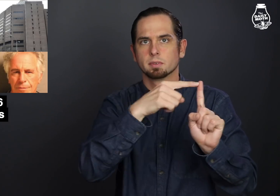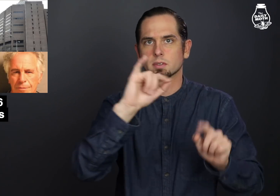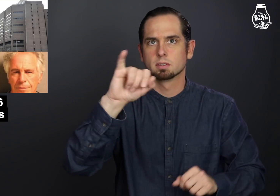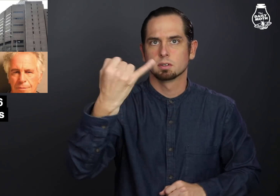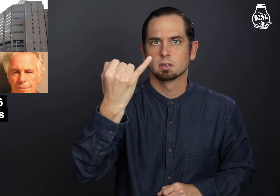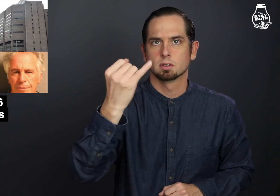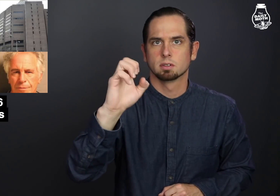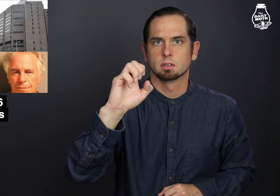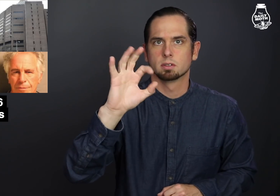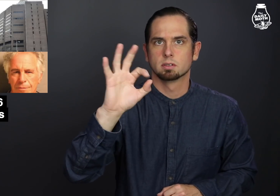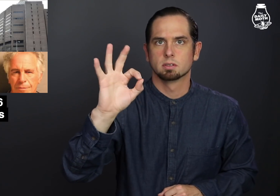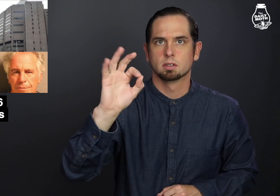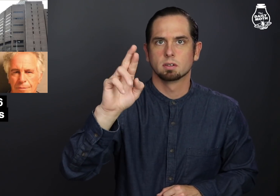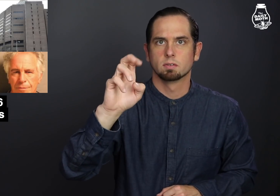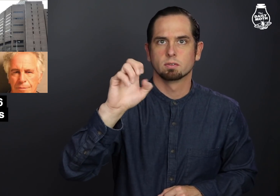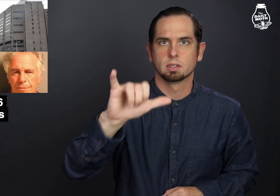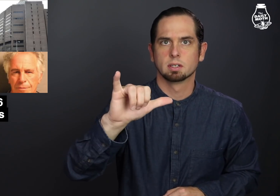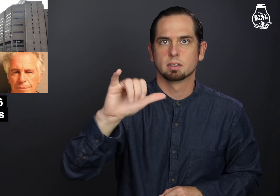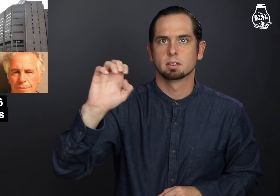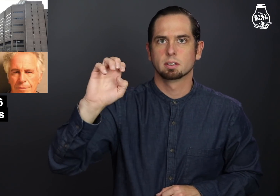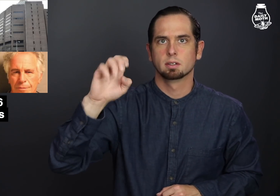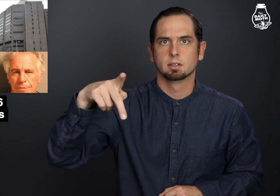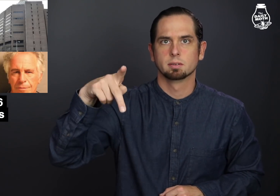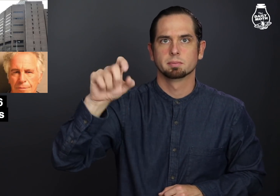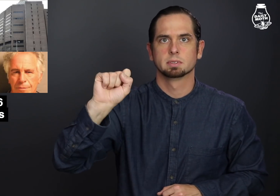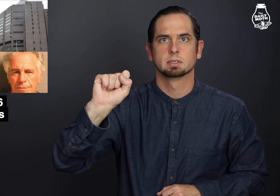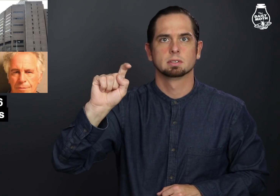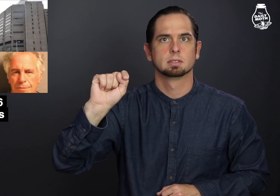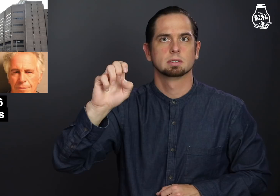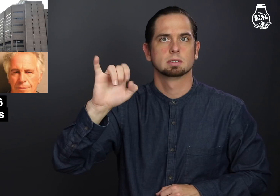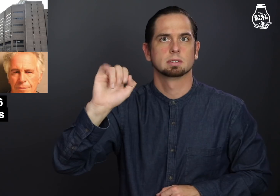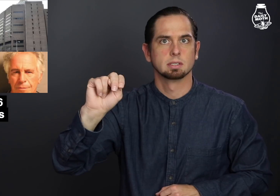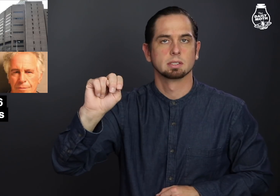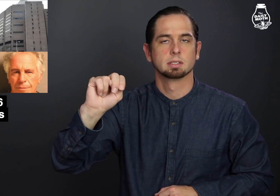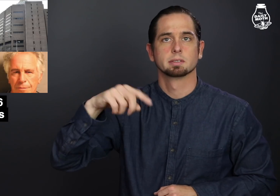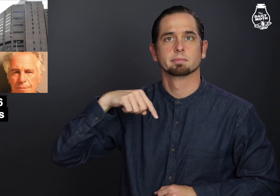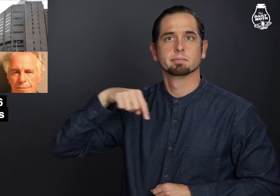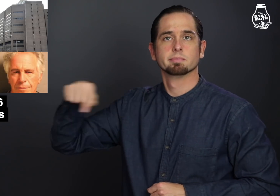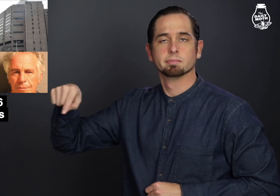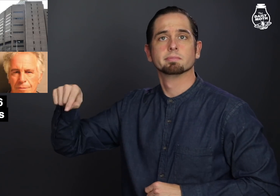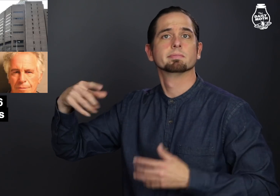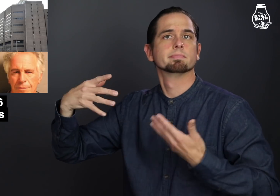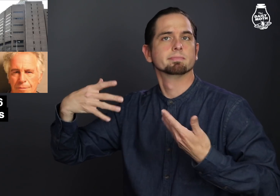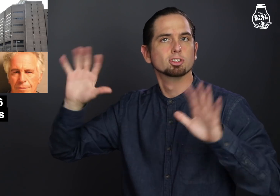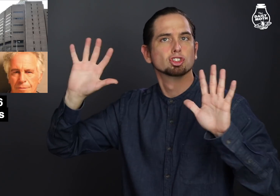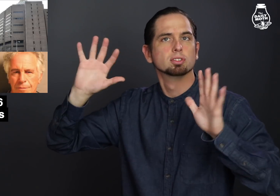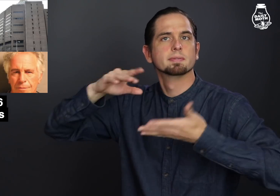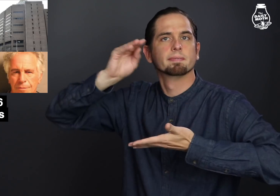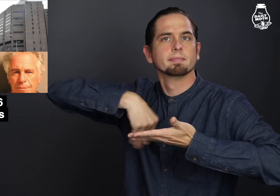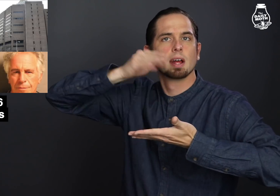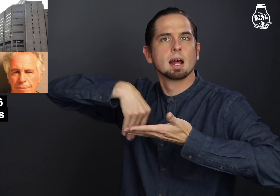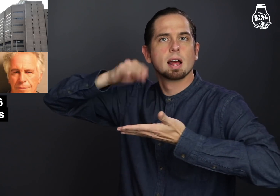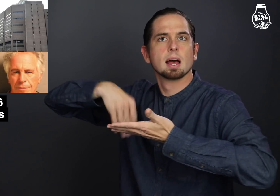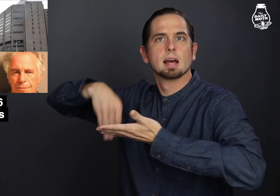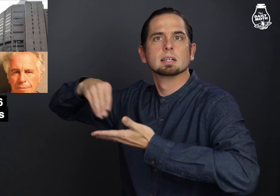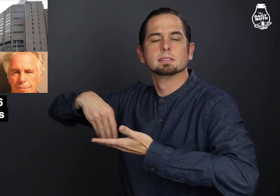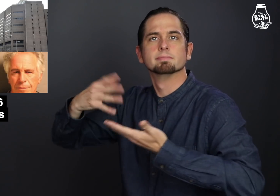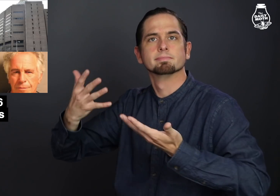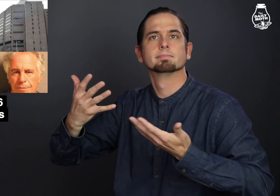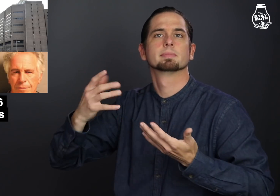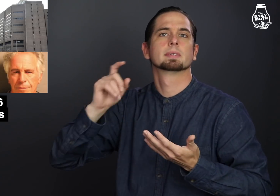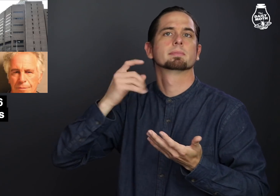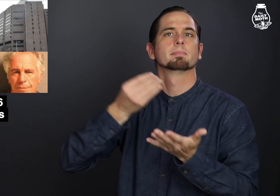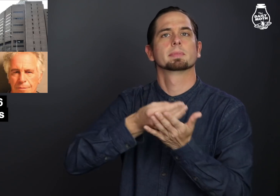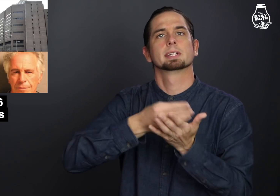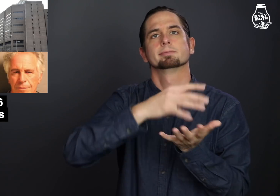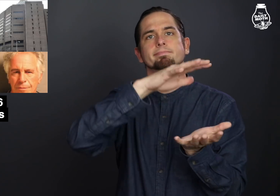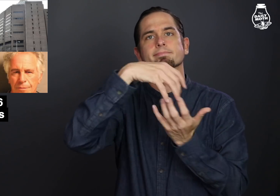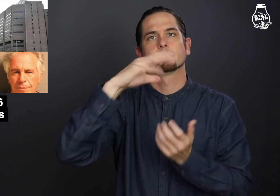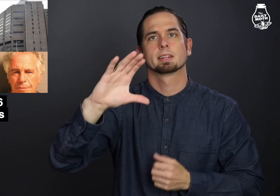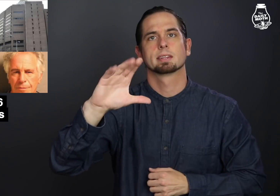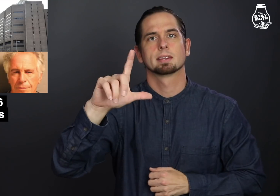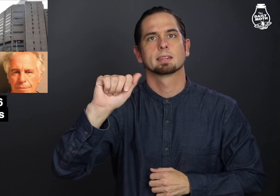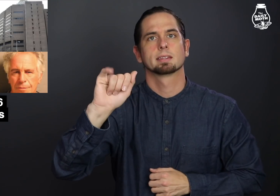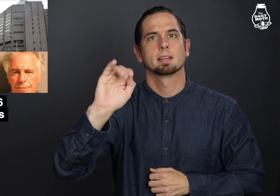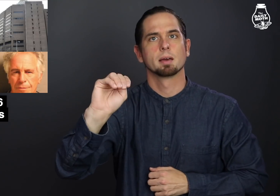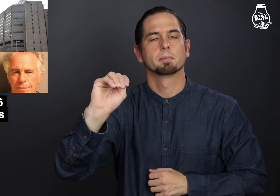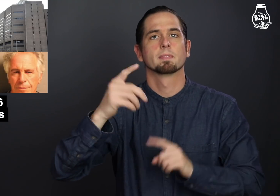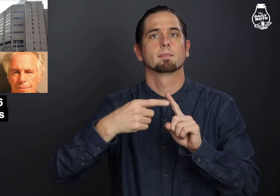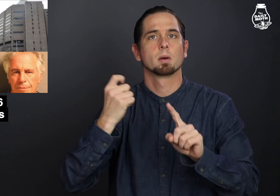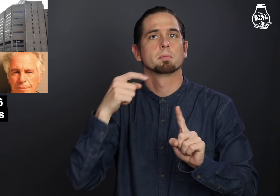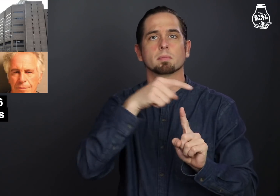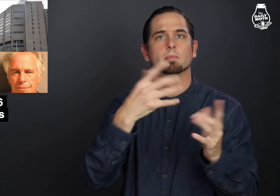from Jeffrey Epstein have filed for claims from